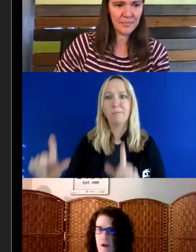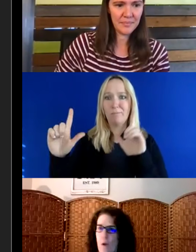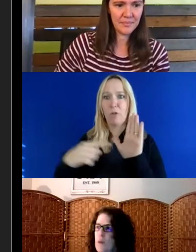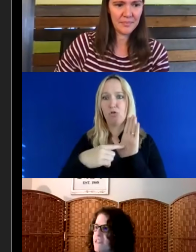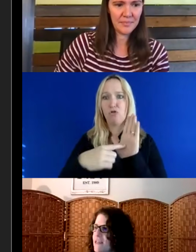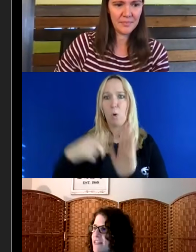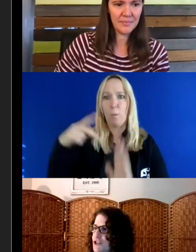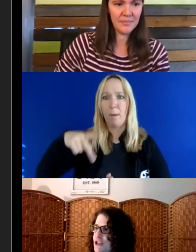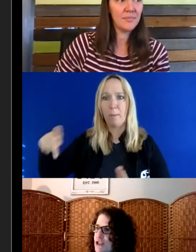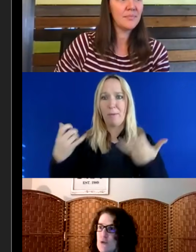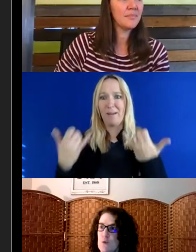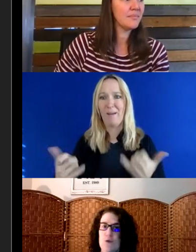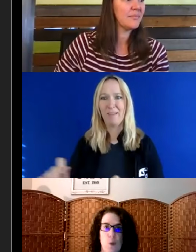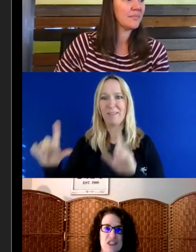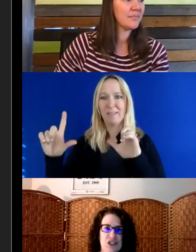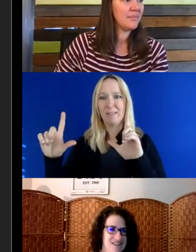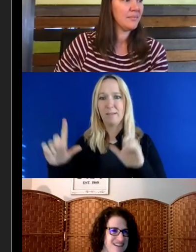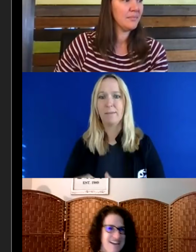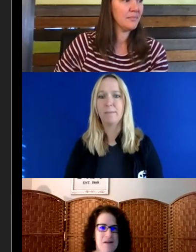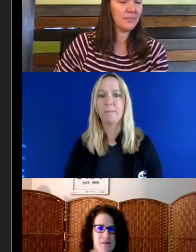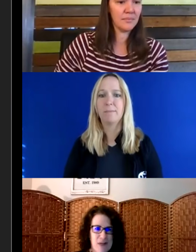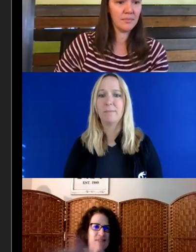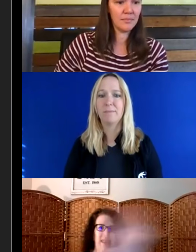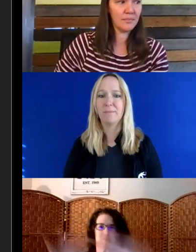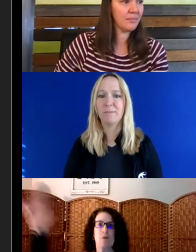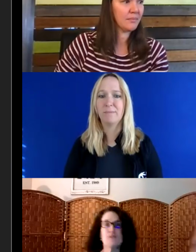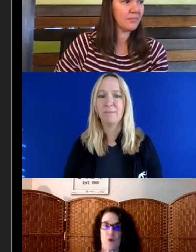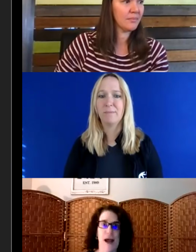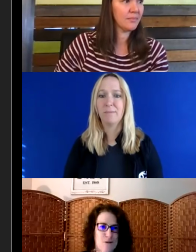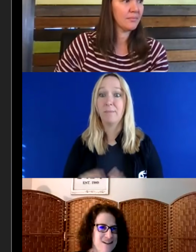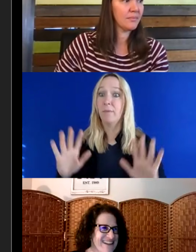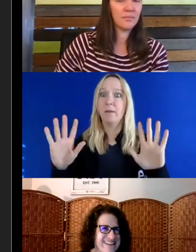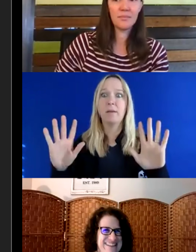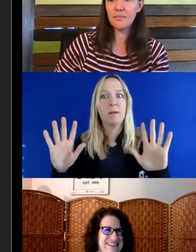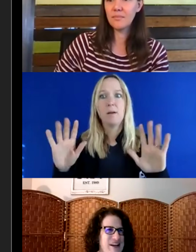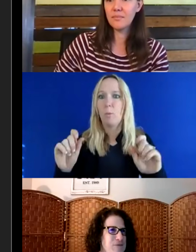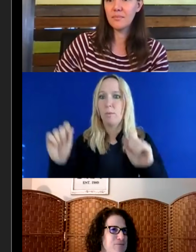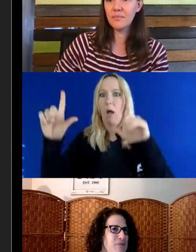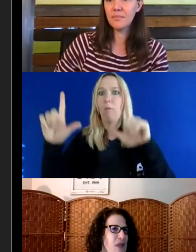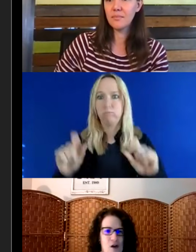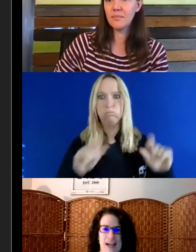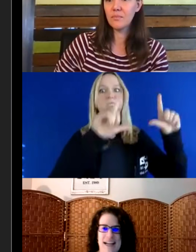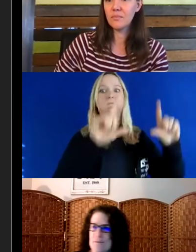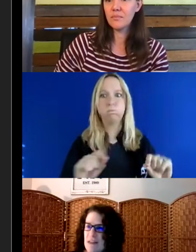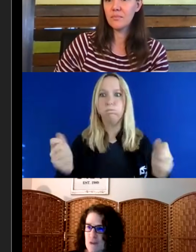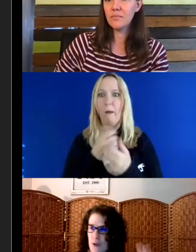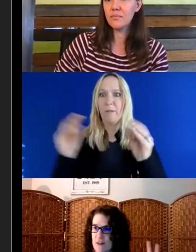Always an adventure to switch -- because everything moves around. So, all right, my screen looks good?